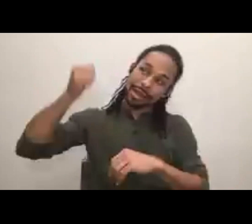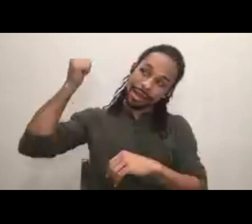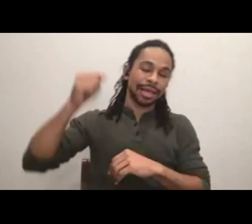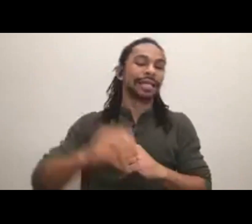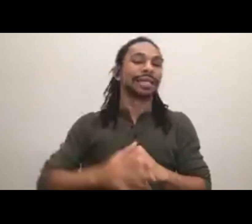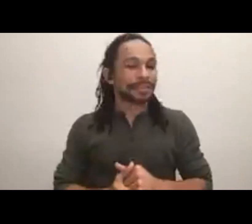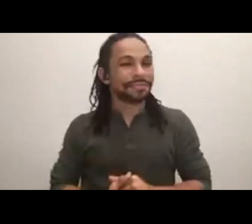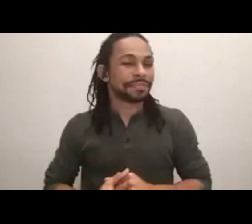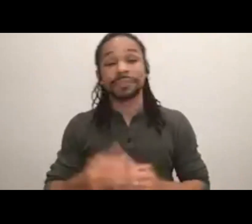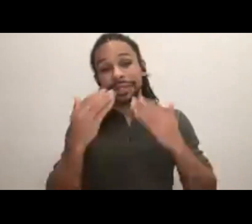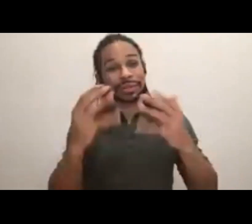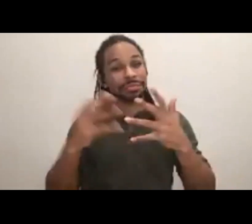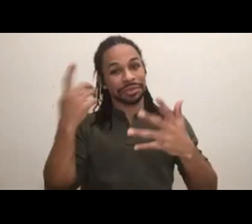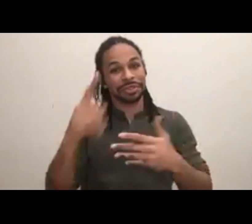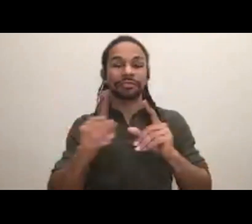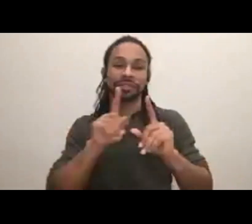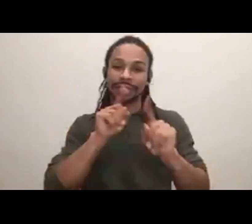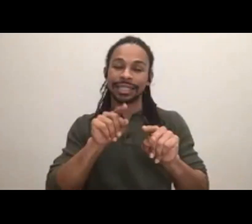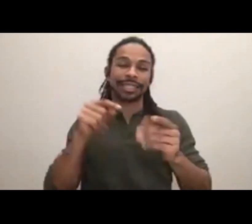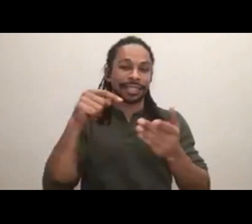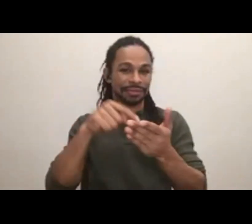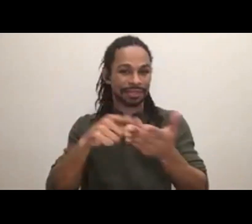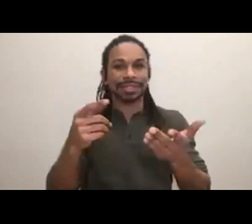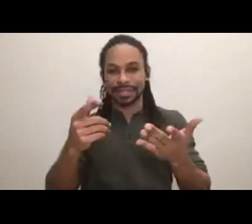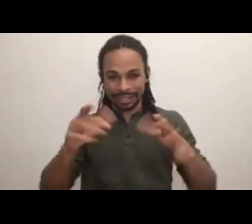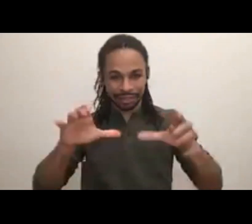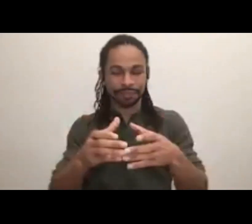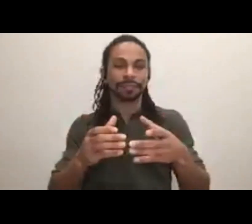attending today’s gathering, Alt-Text Potluck with Bojana Coklyat, Shannon